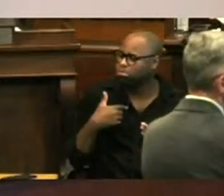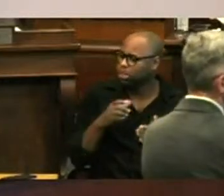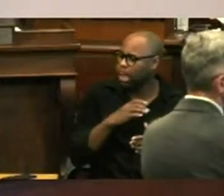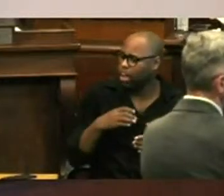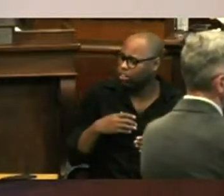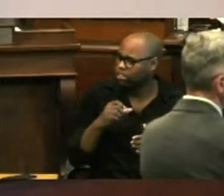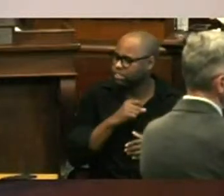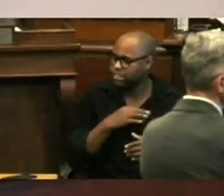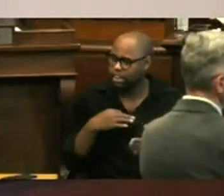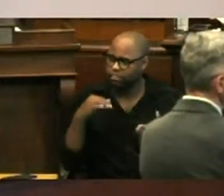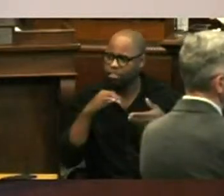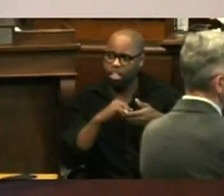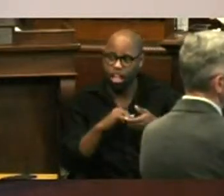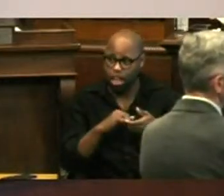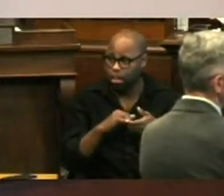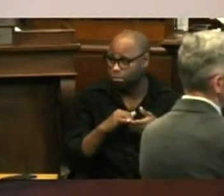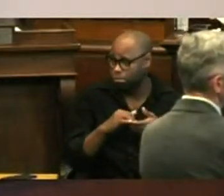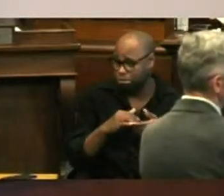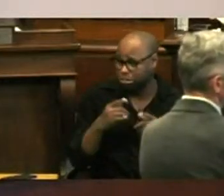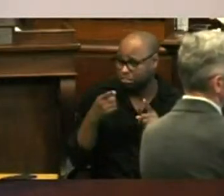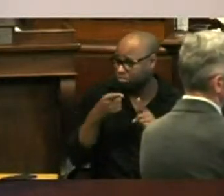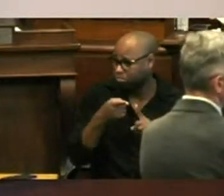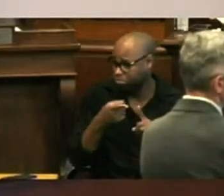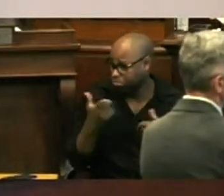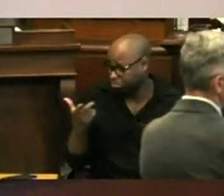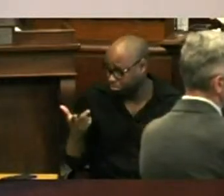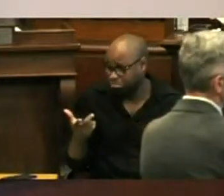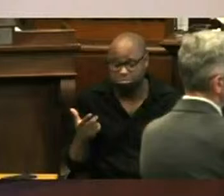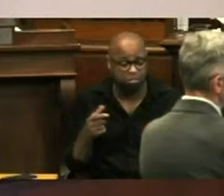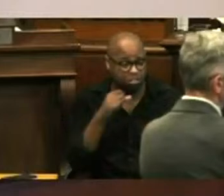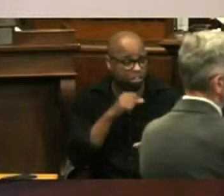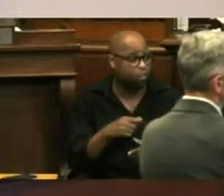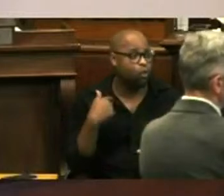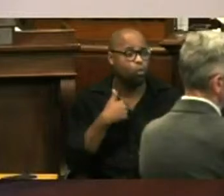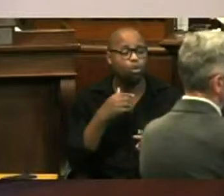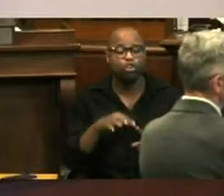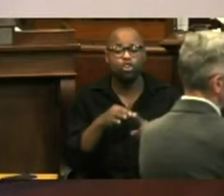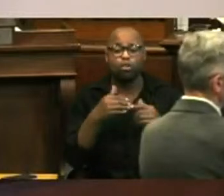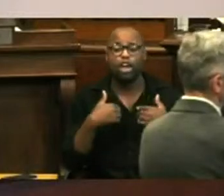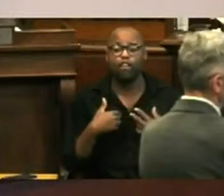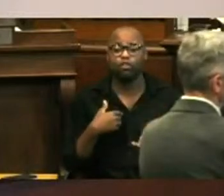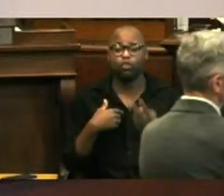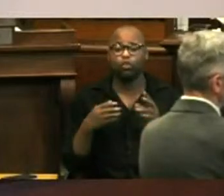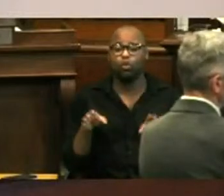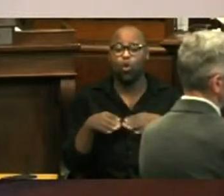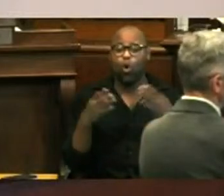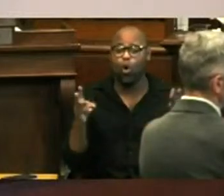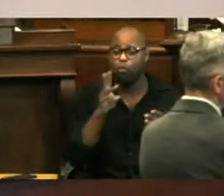question that maybe even council staff can collaborate with. The administration. I'd love to